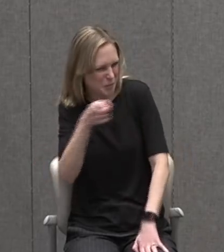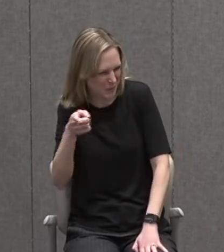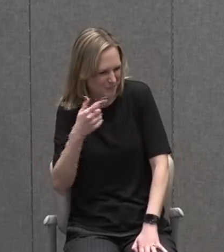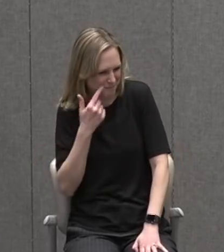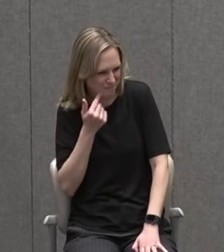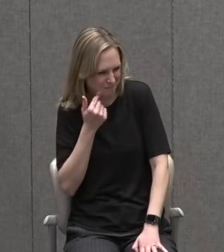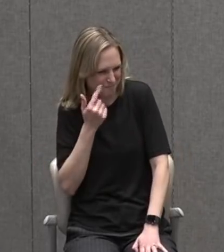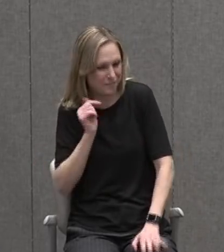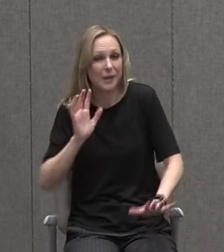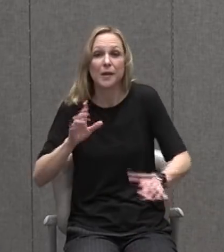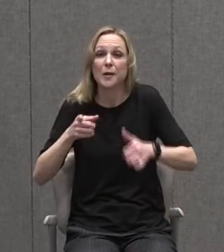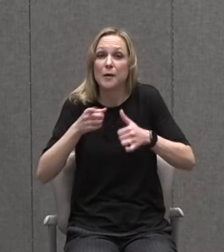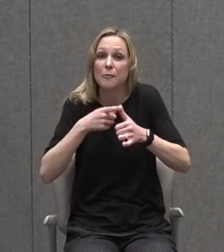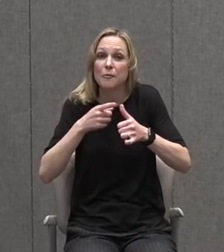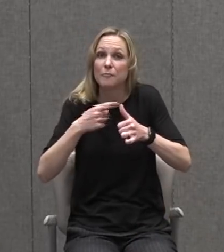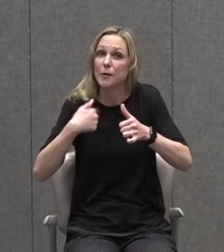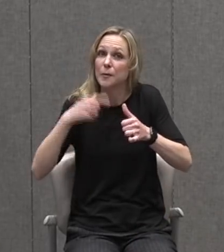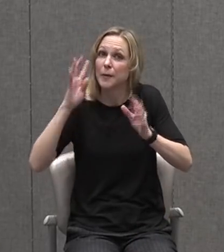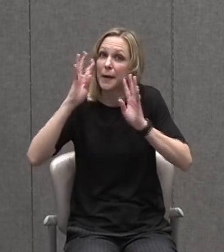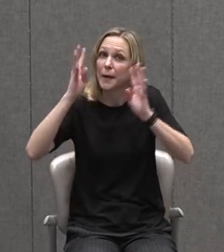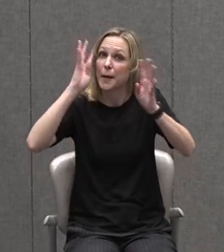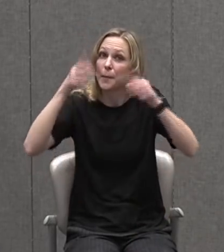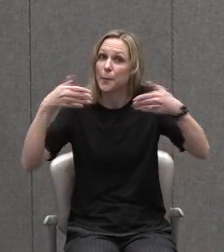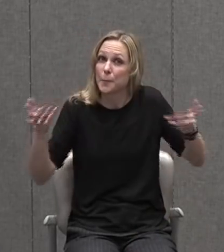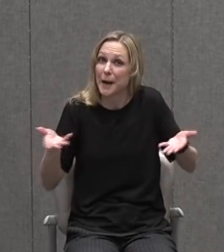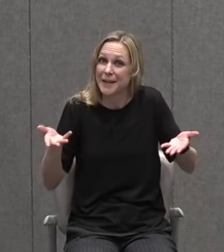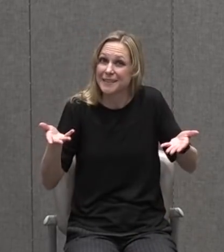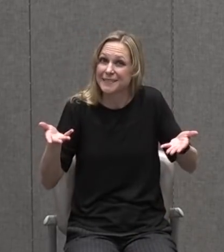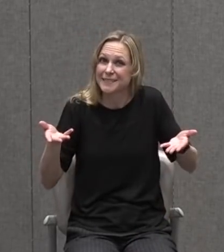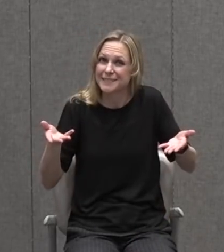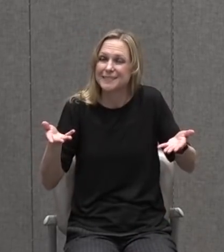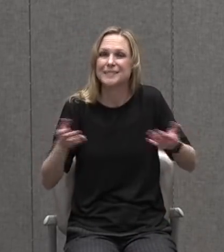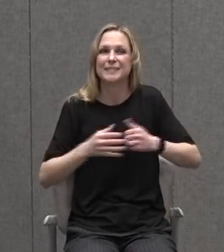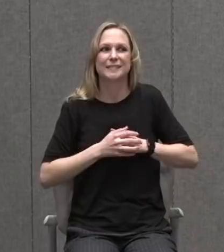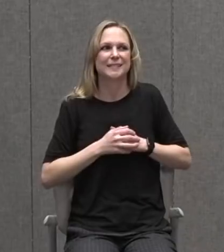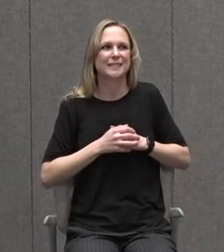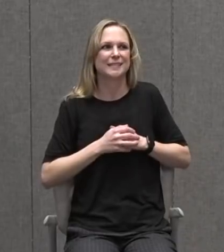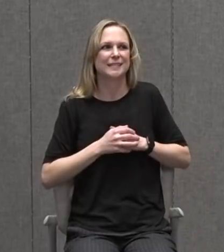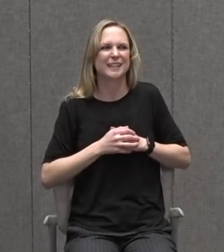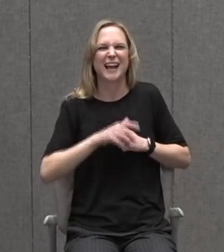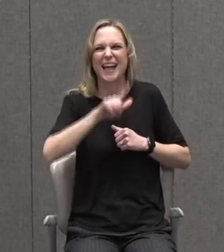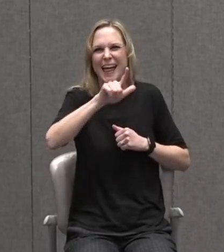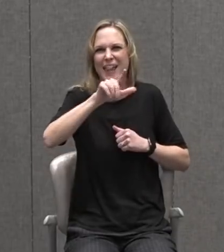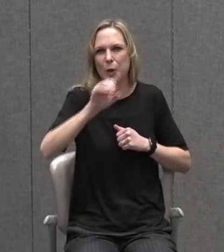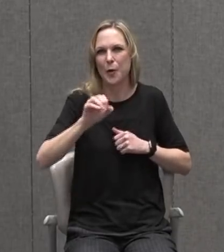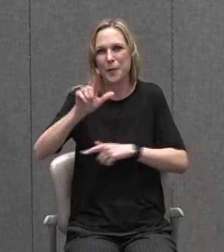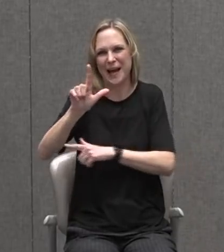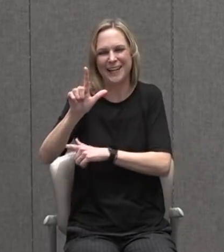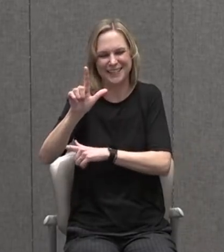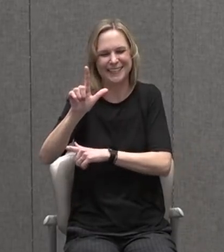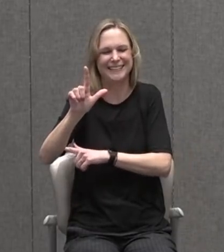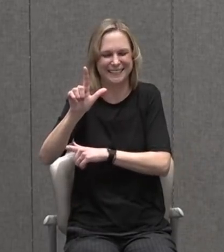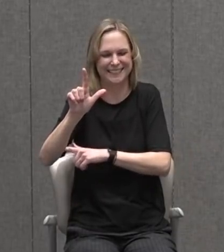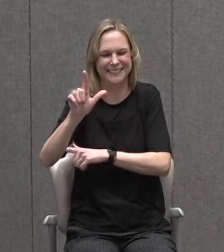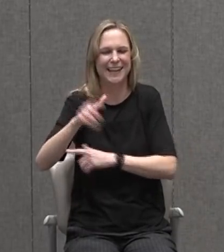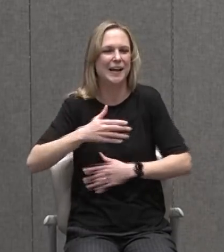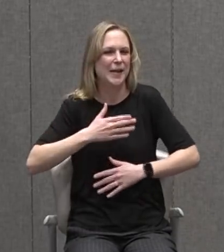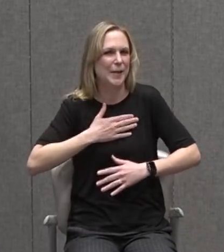So the first one I came up with was, lol! There's my expression.